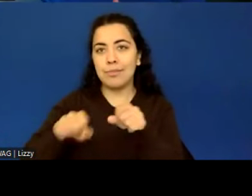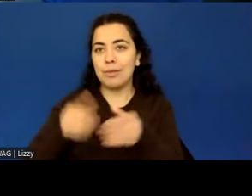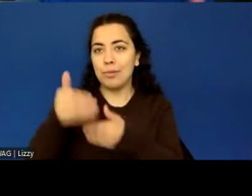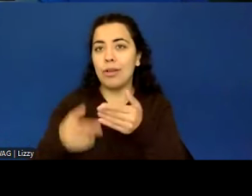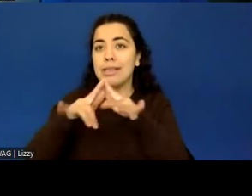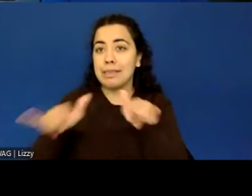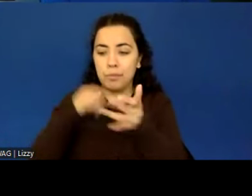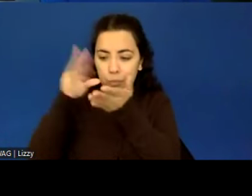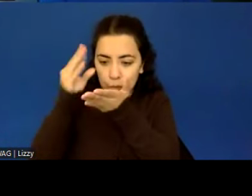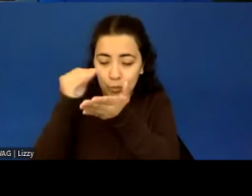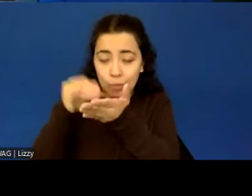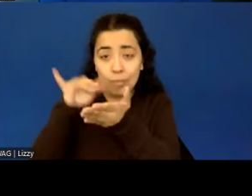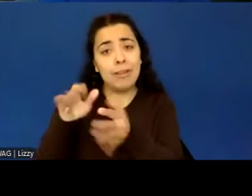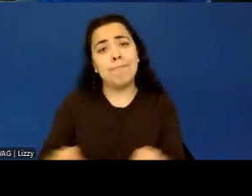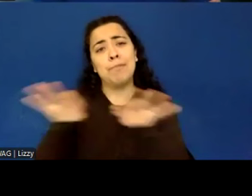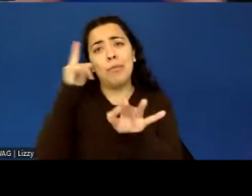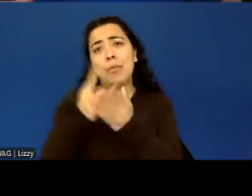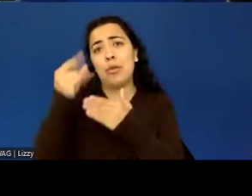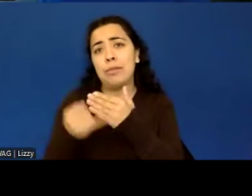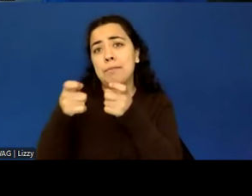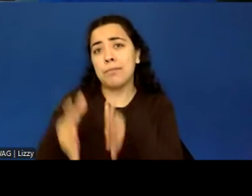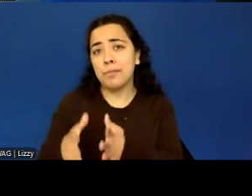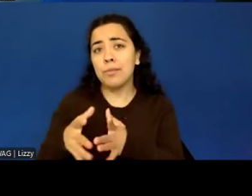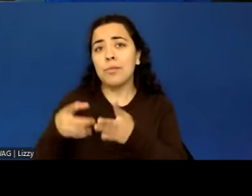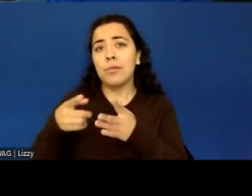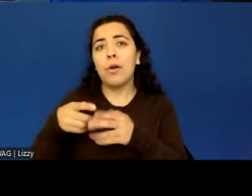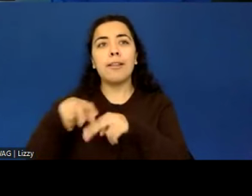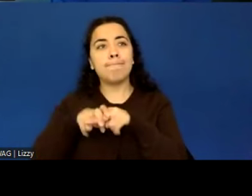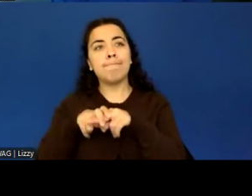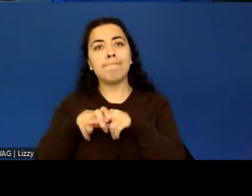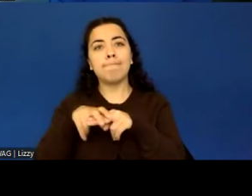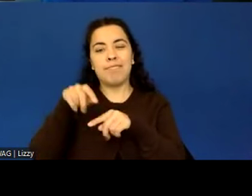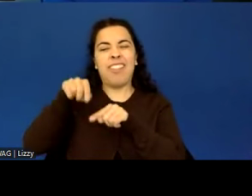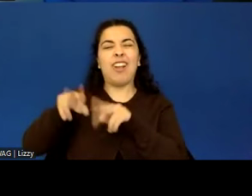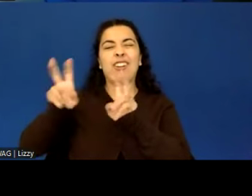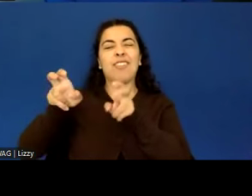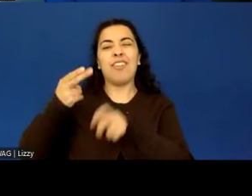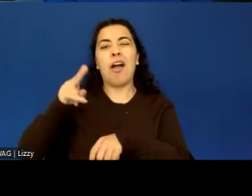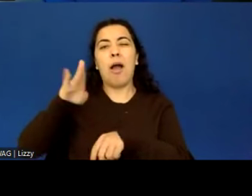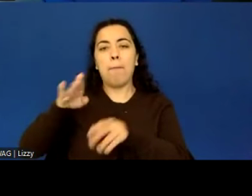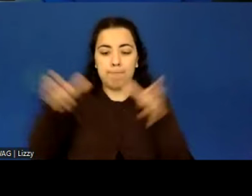which, again, is key for the project manager since they kind of sit at the hub of everything.